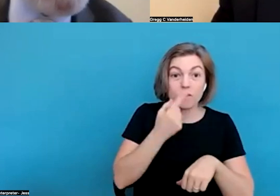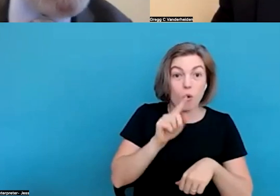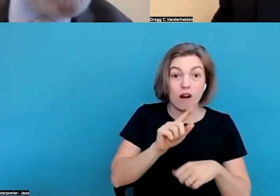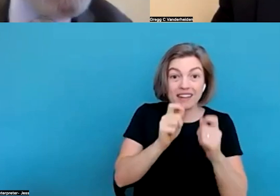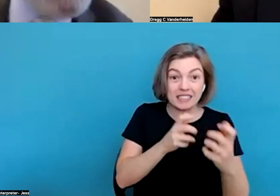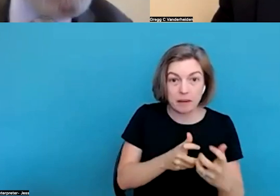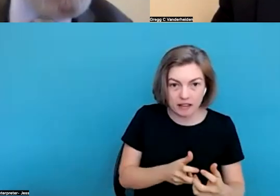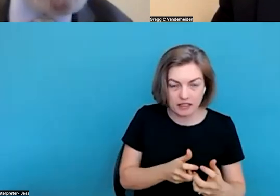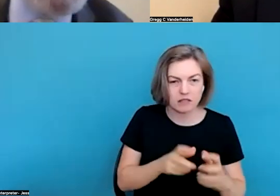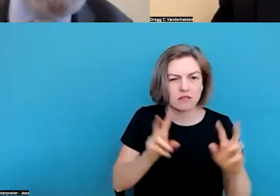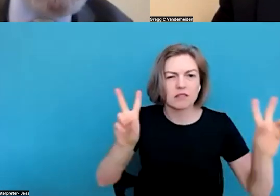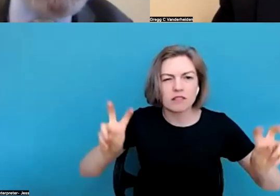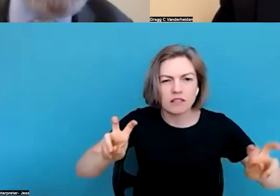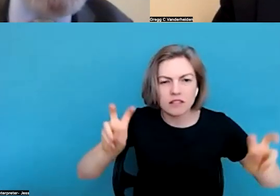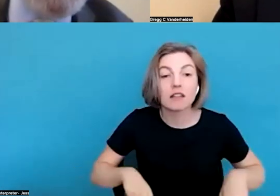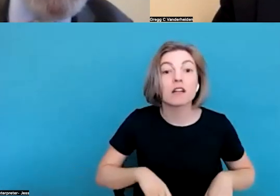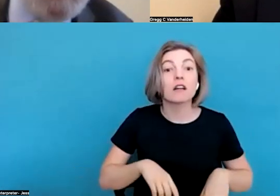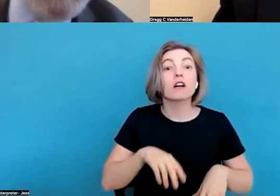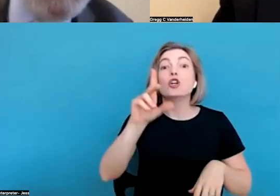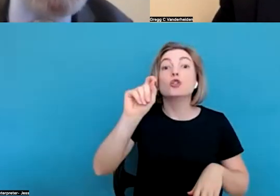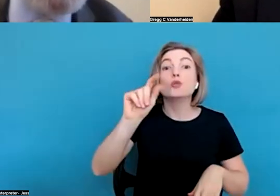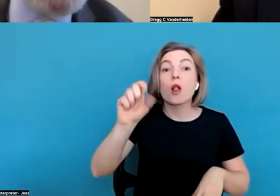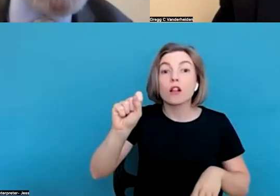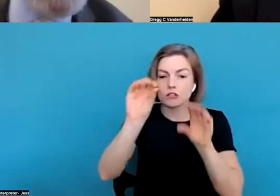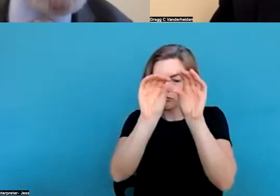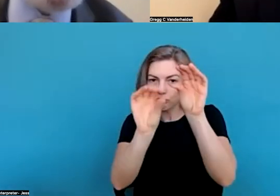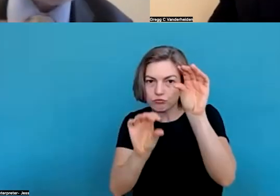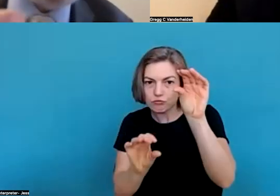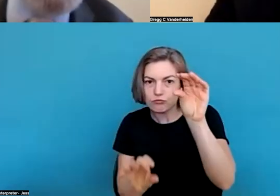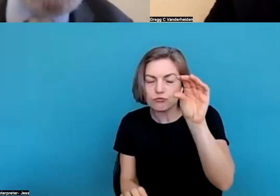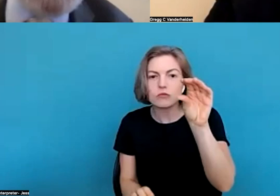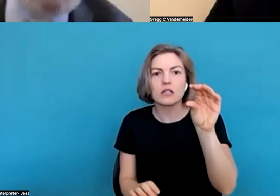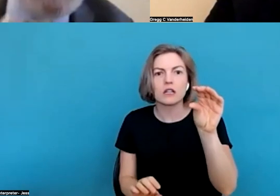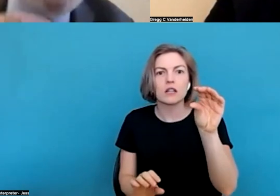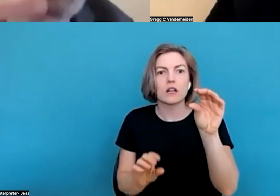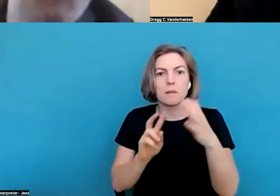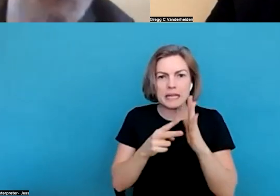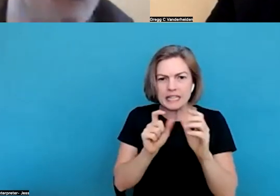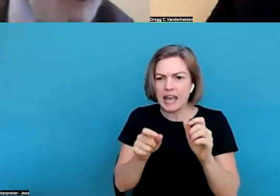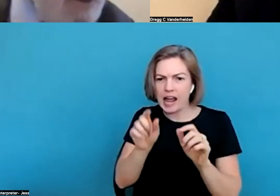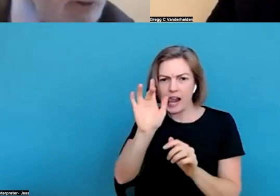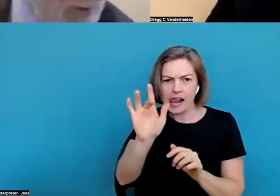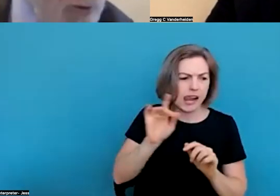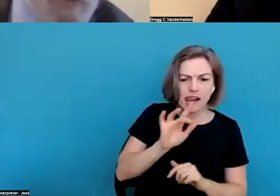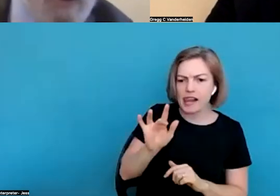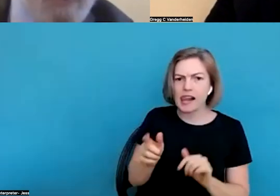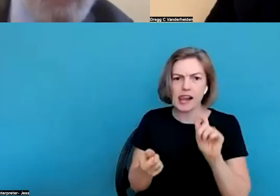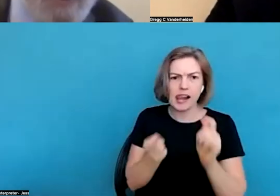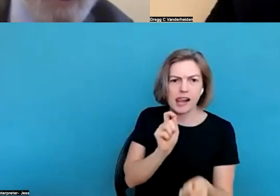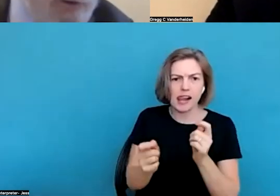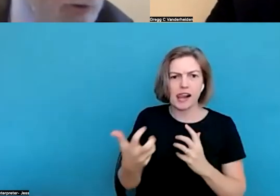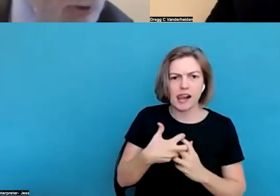have the aggregate capacity to enhance your ability to create accessible applications.